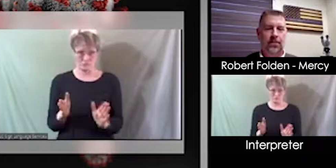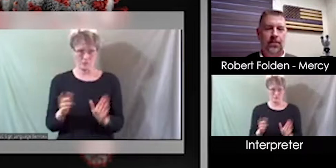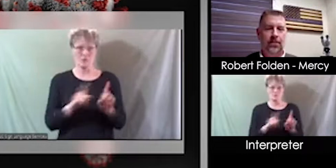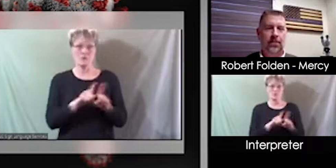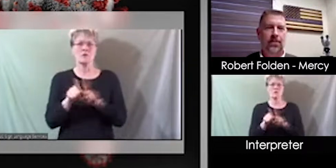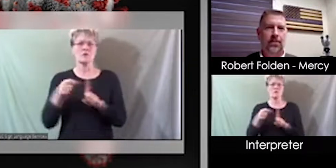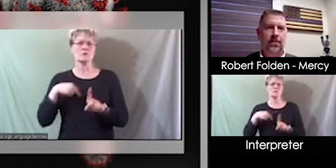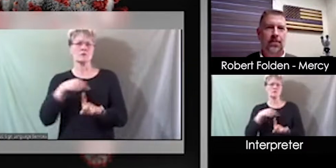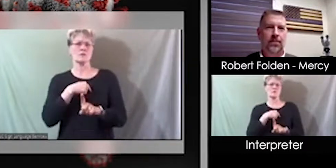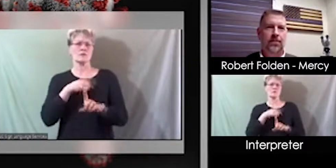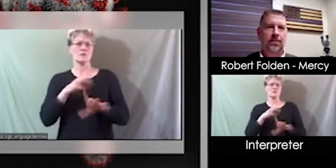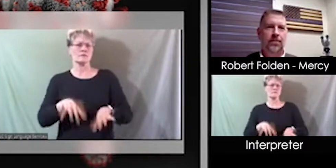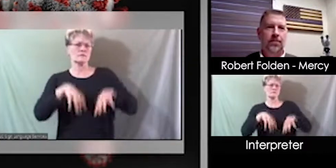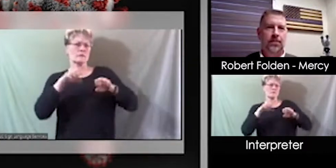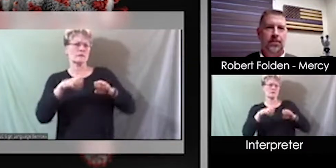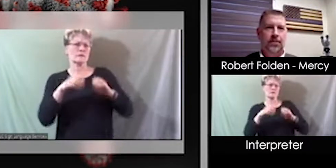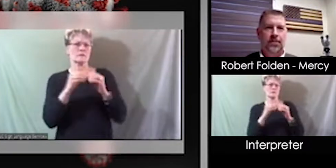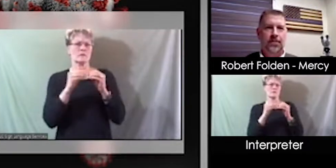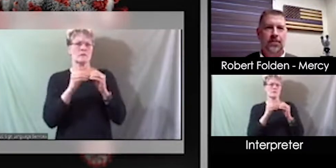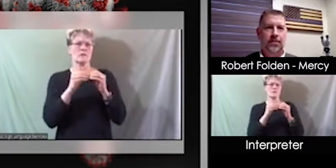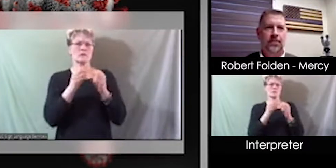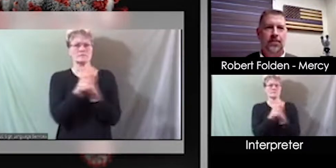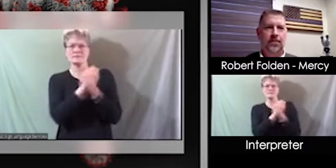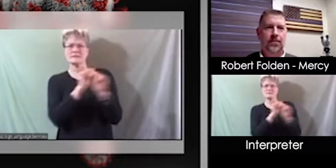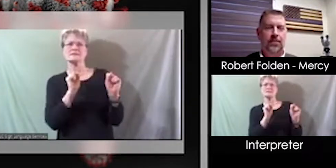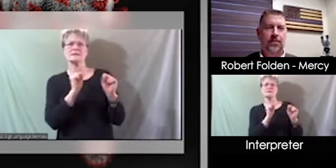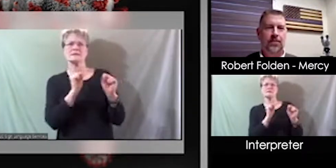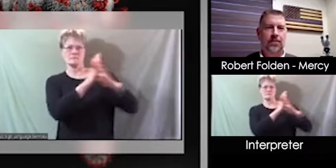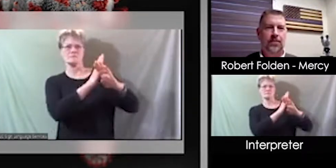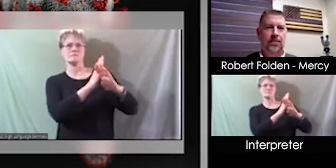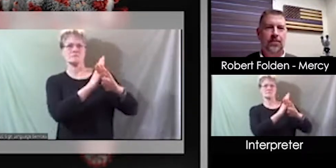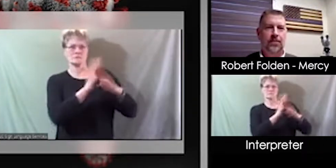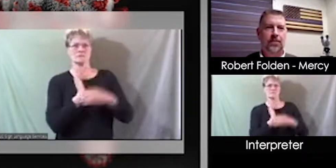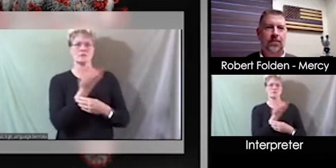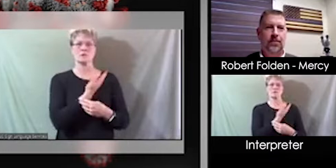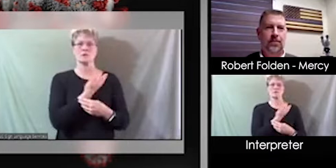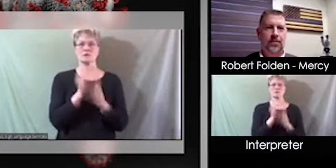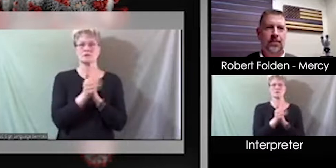So we have eliminated all of the communal activities that happen in our